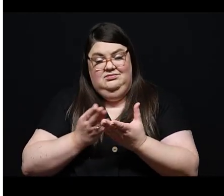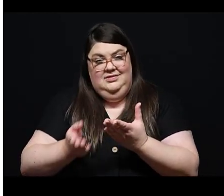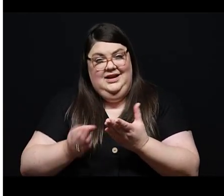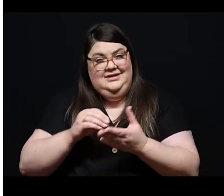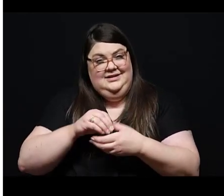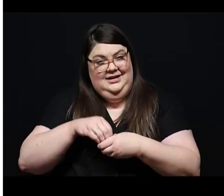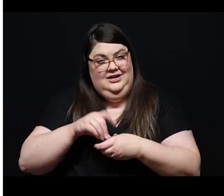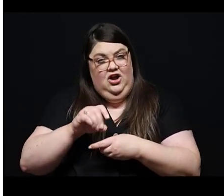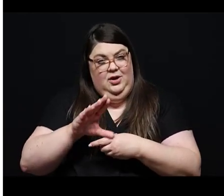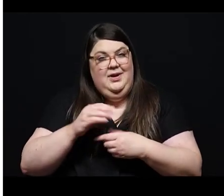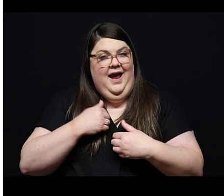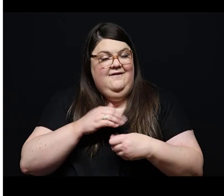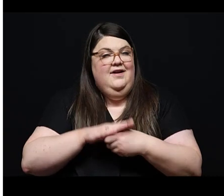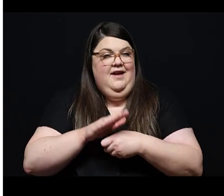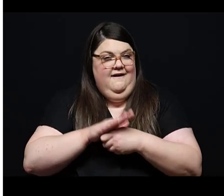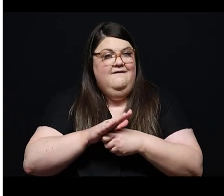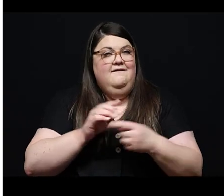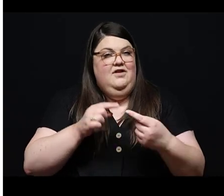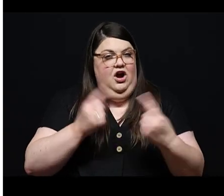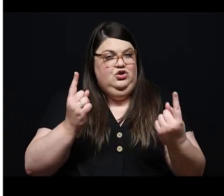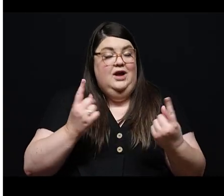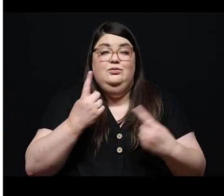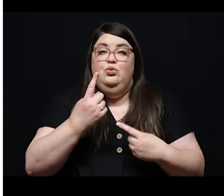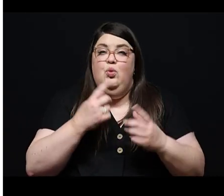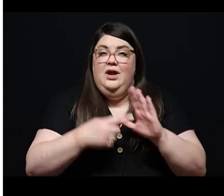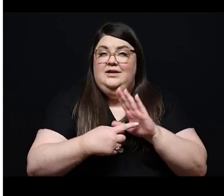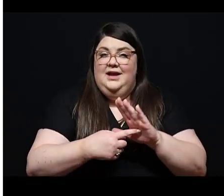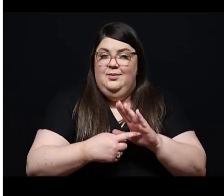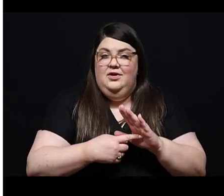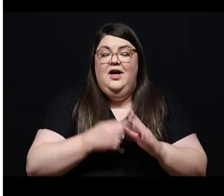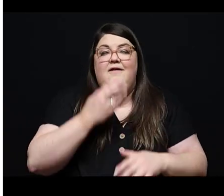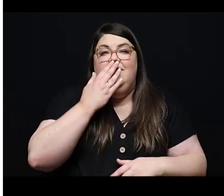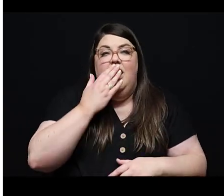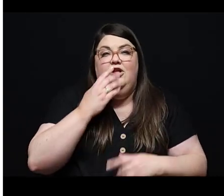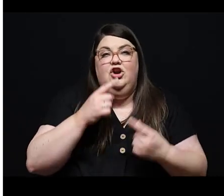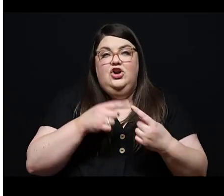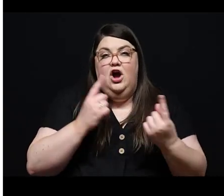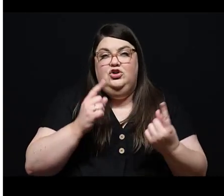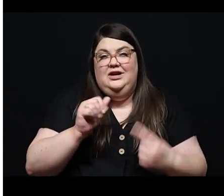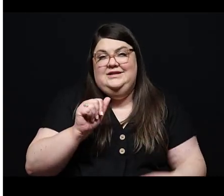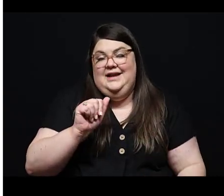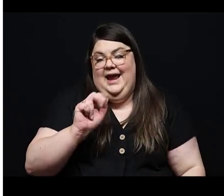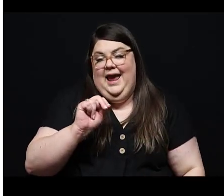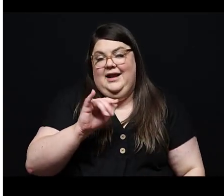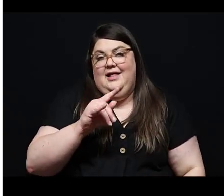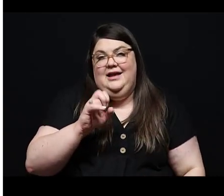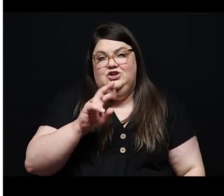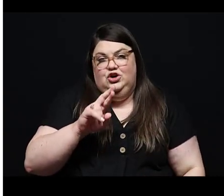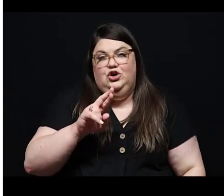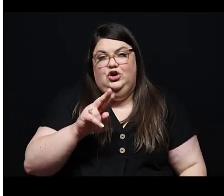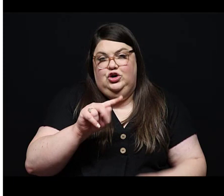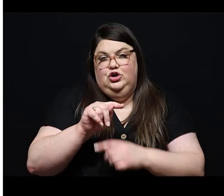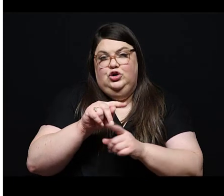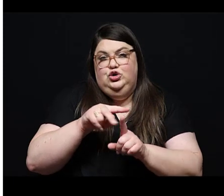One example of a downloadable tool is the Color Contrast Analyzer tool which can be found at